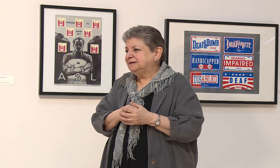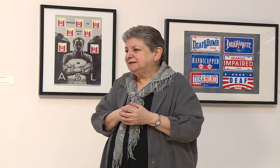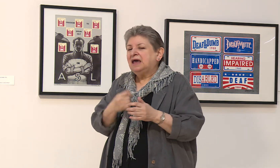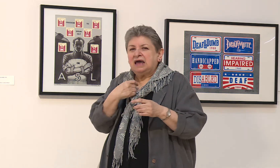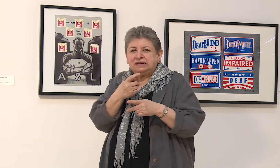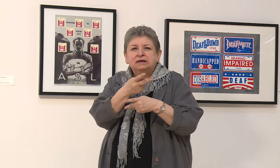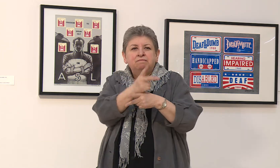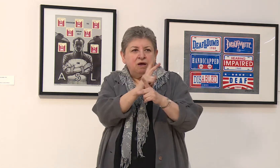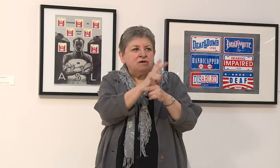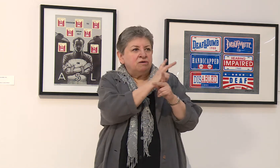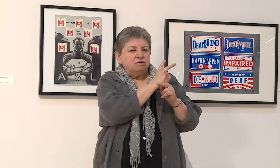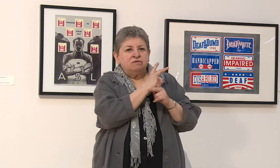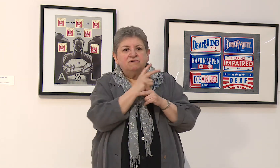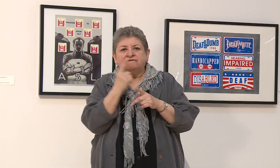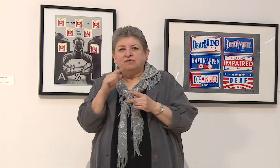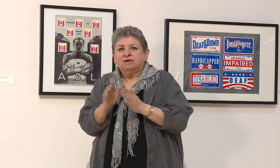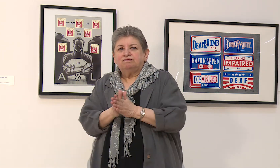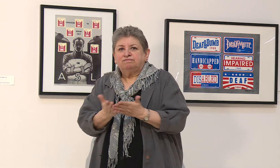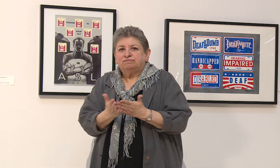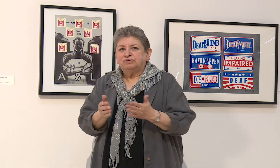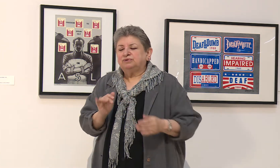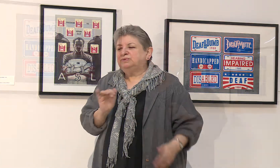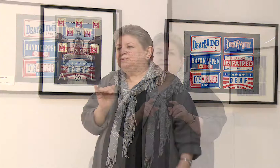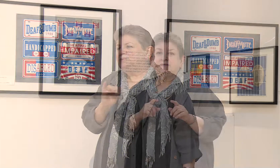I was able to find several of them for the book.